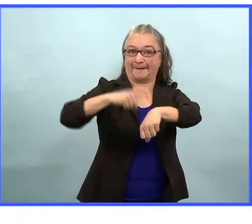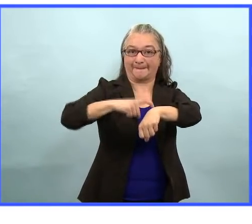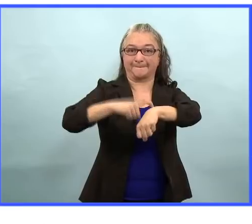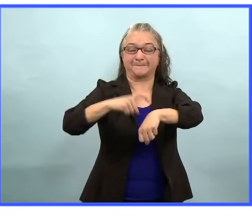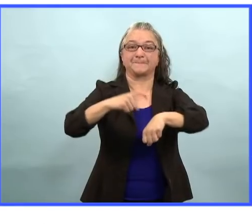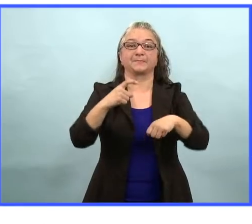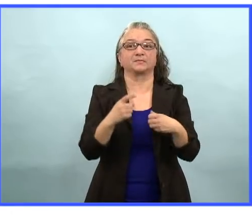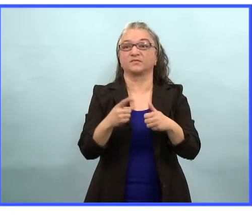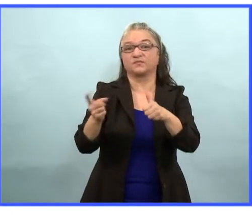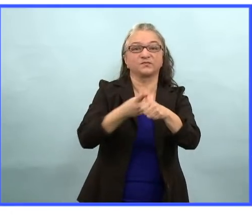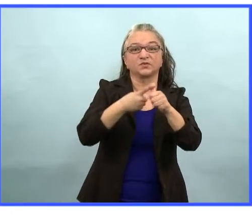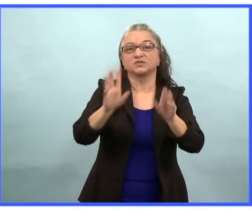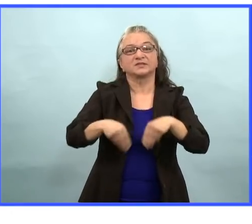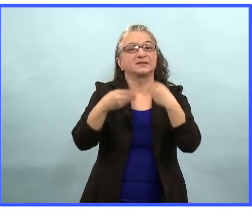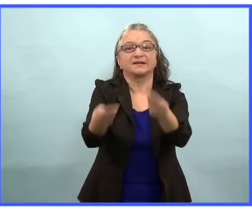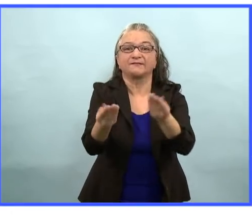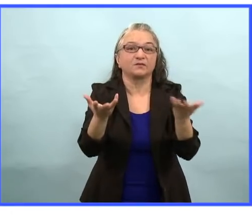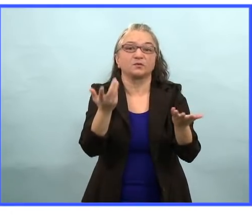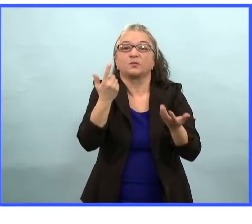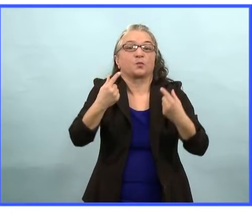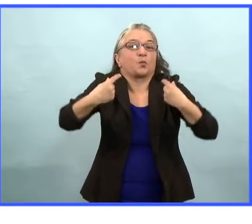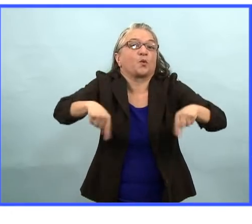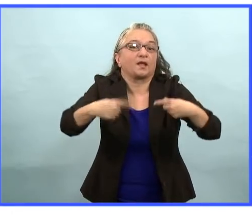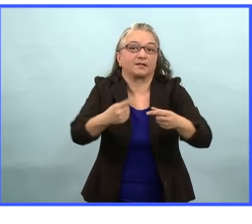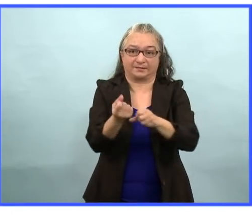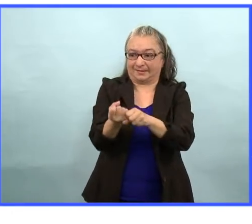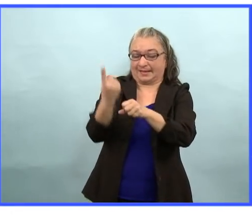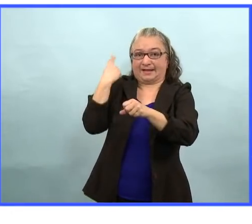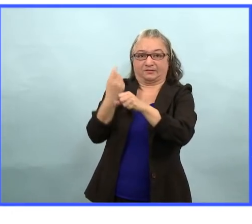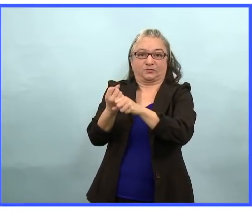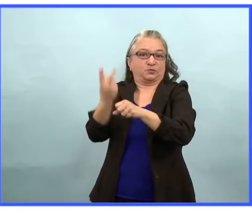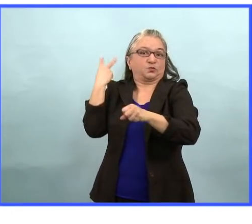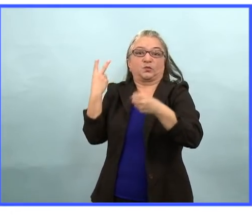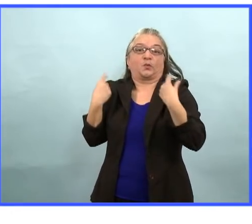and we've included some of the key accessibility initiatives that were designed to be more